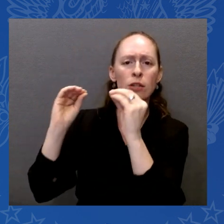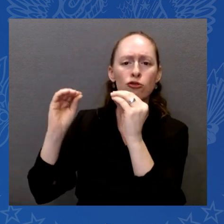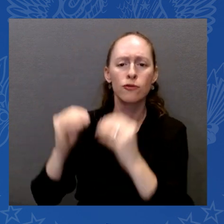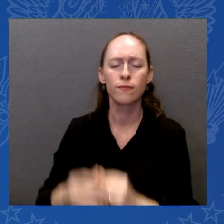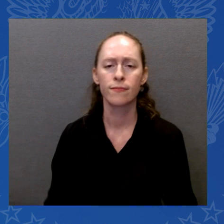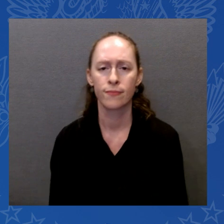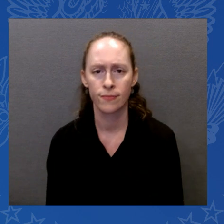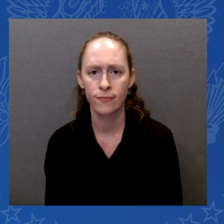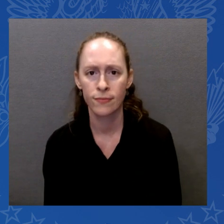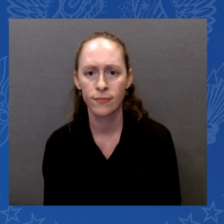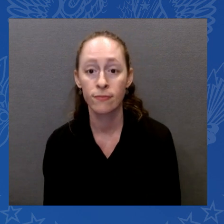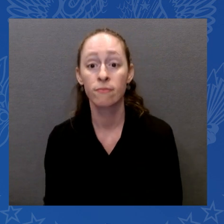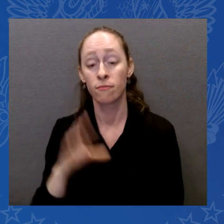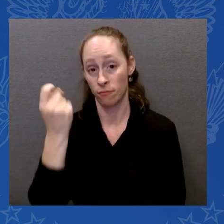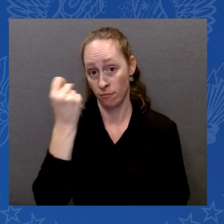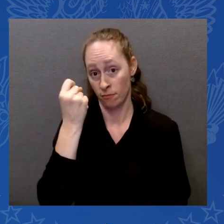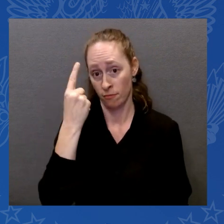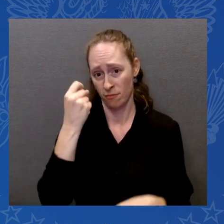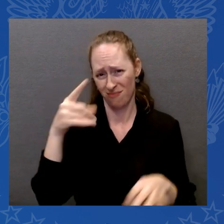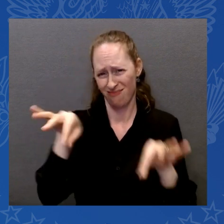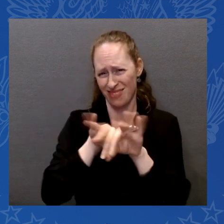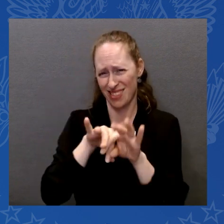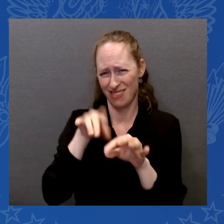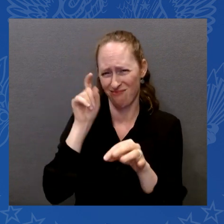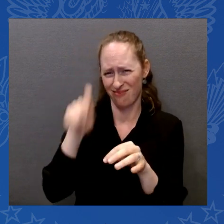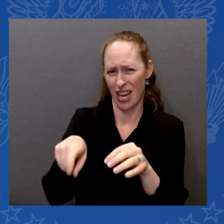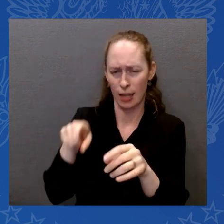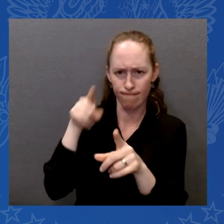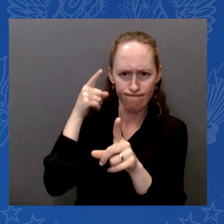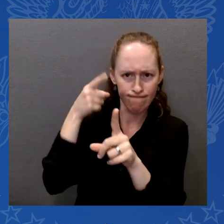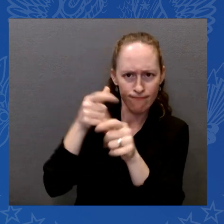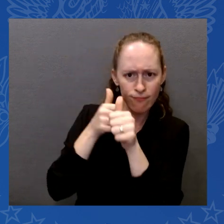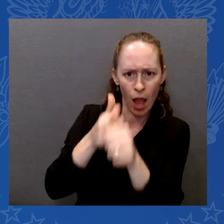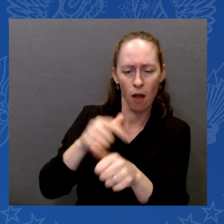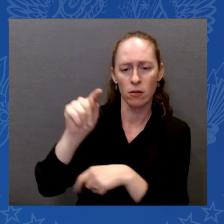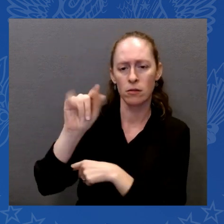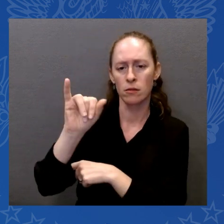to discriminate on the basis of pregnancy. At the Department of Justice,